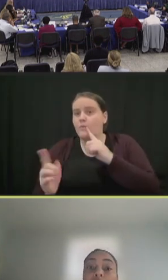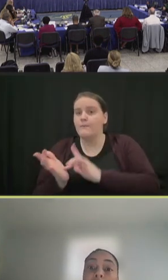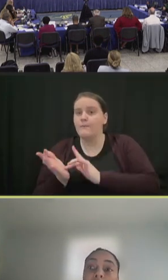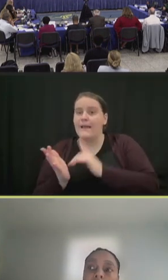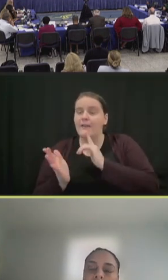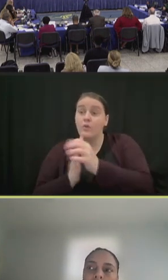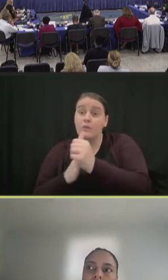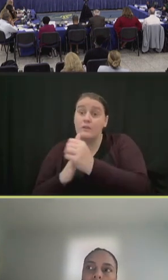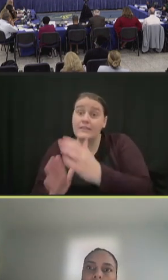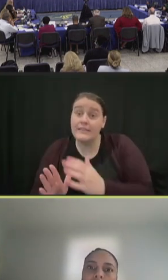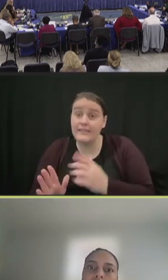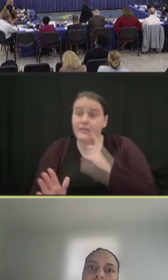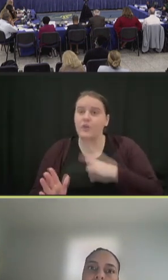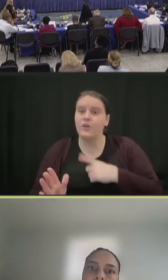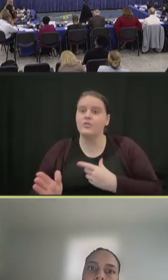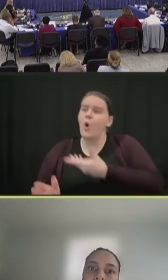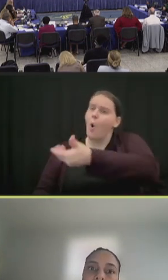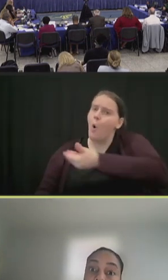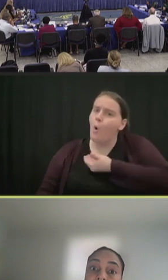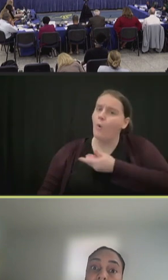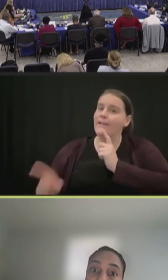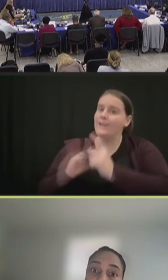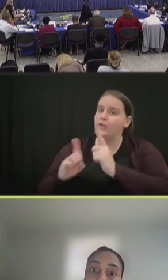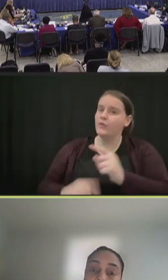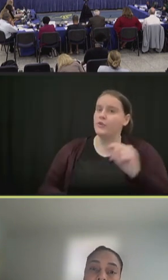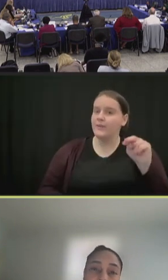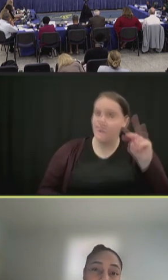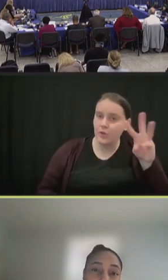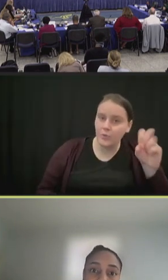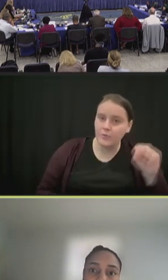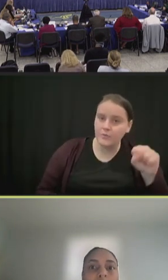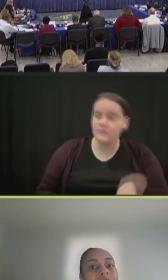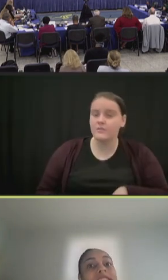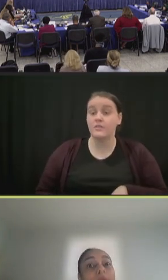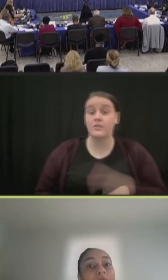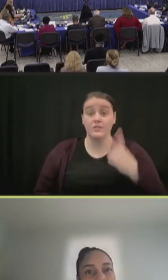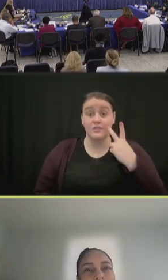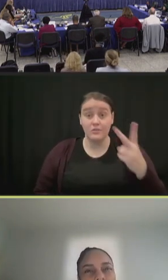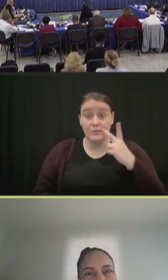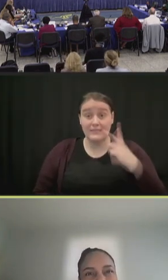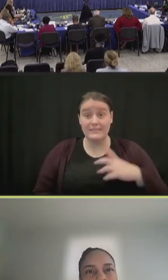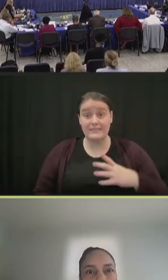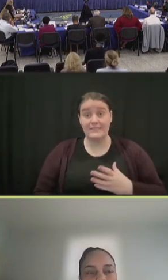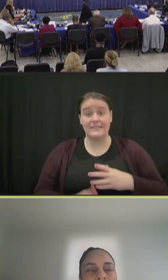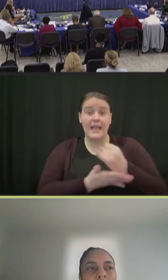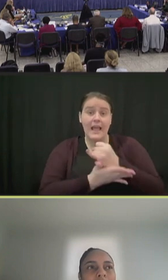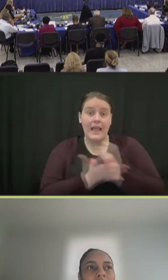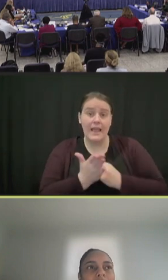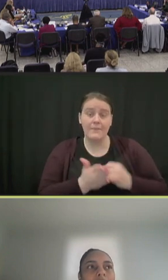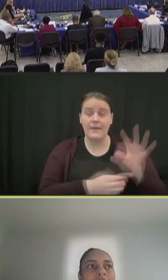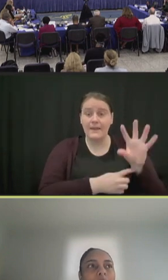We also have it -- our animated videos are designed to be explainer videos, in a way.